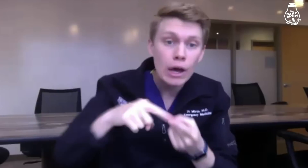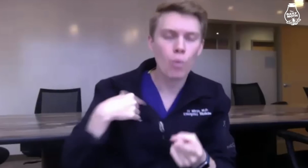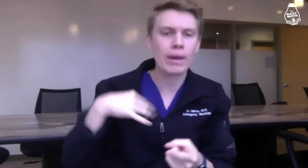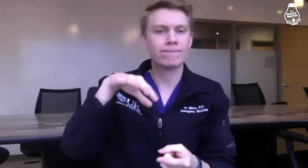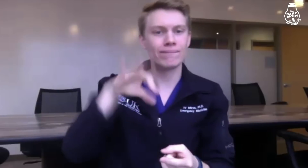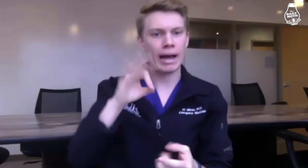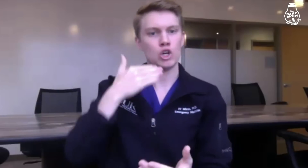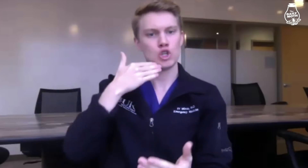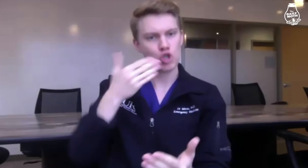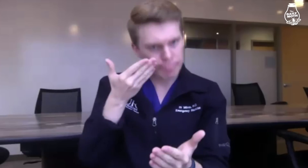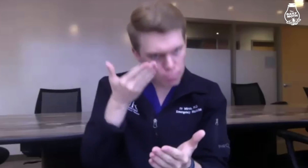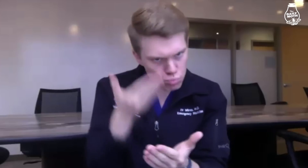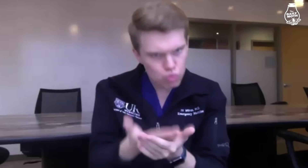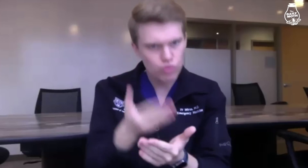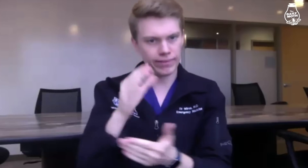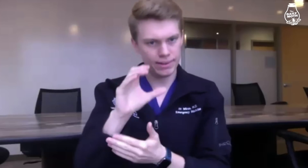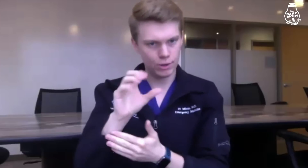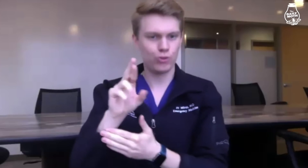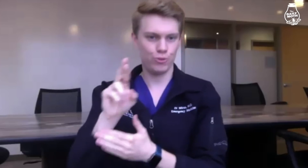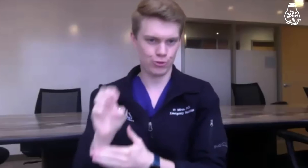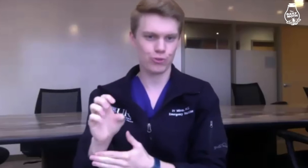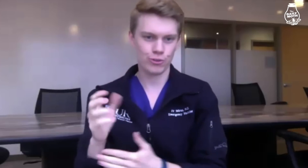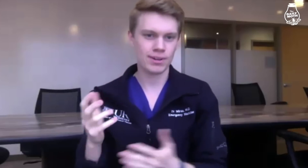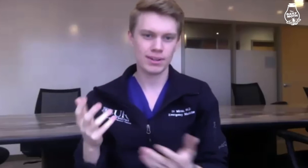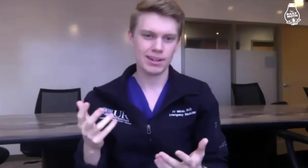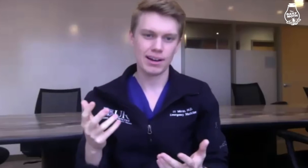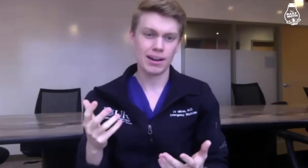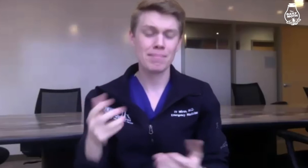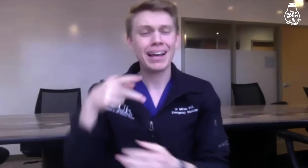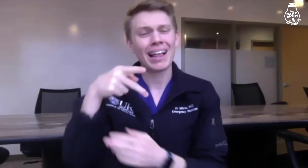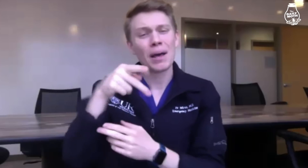until we find a good, proven cure.